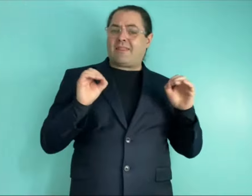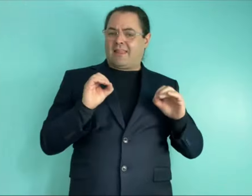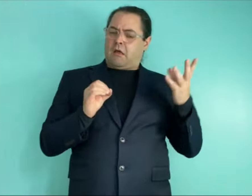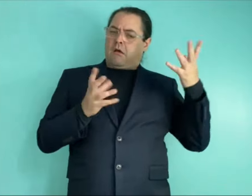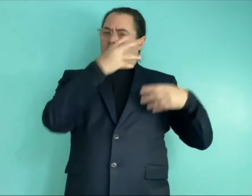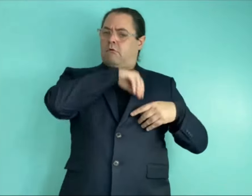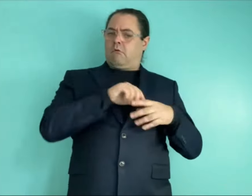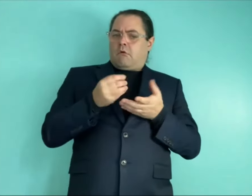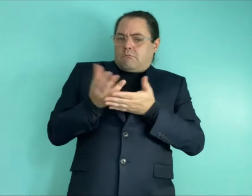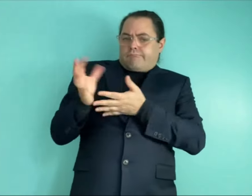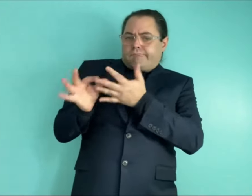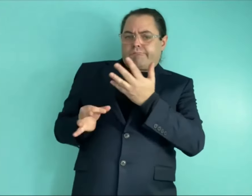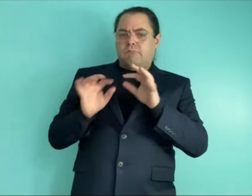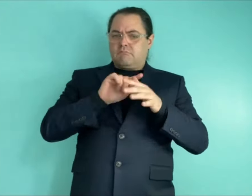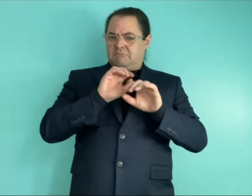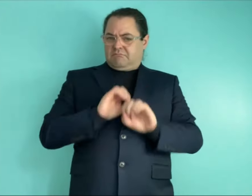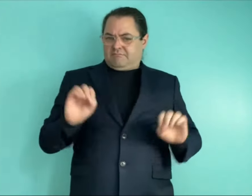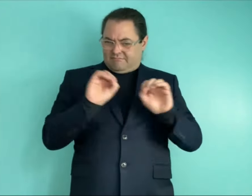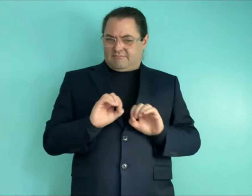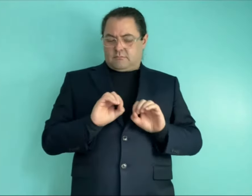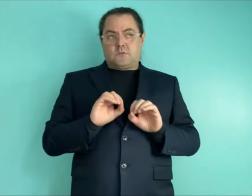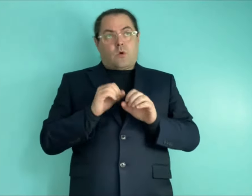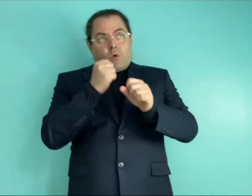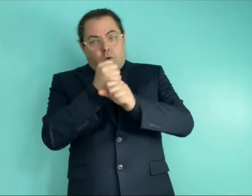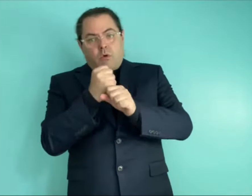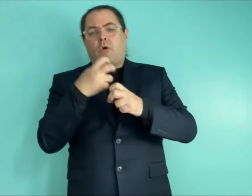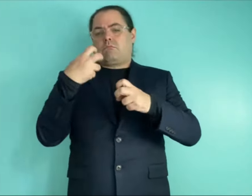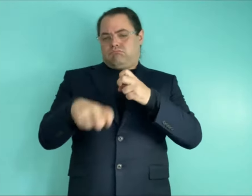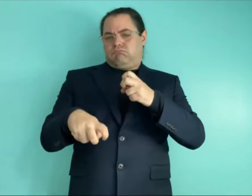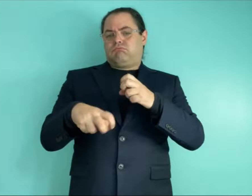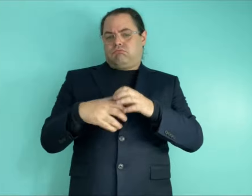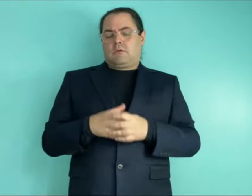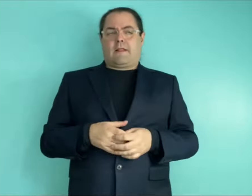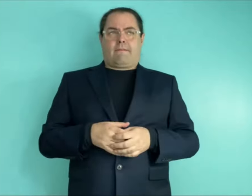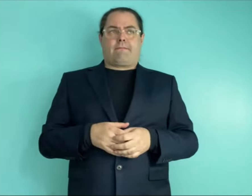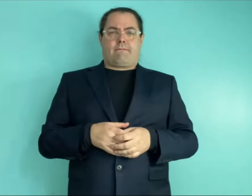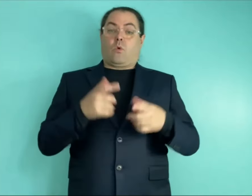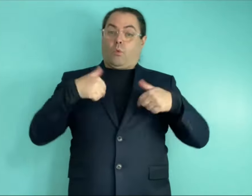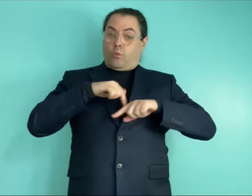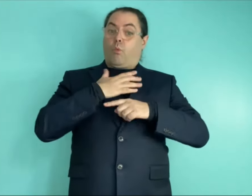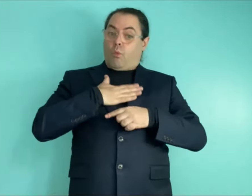that for us to talk about employment 16:18:52 of employment of persons with disability.